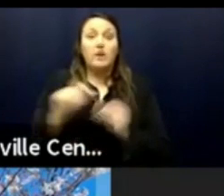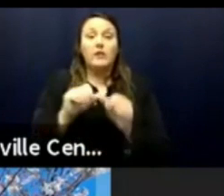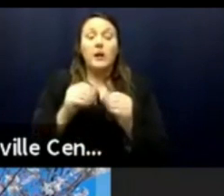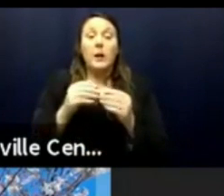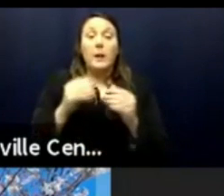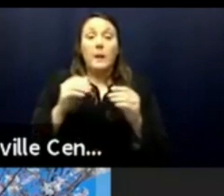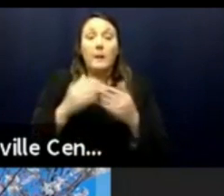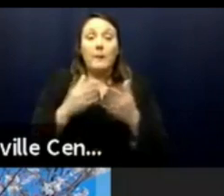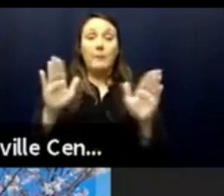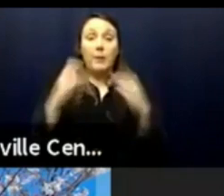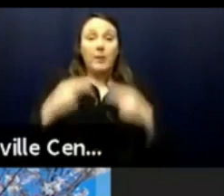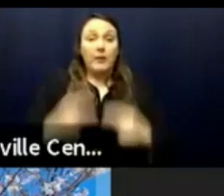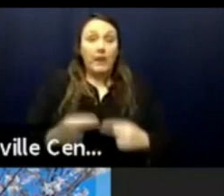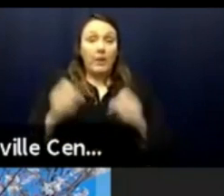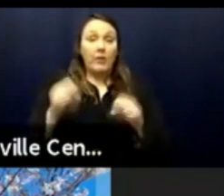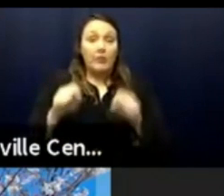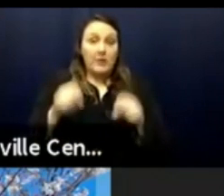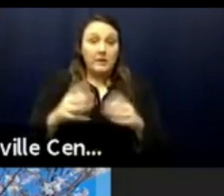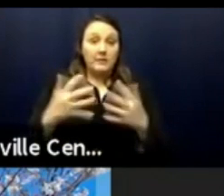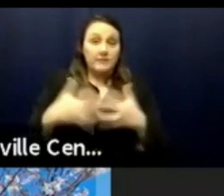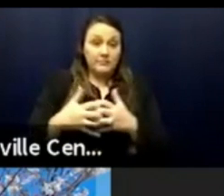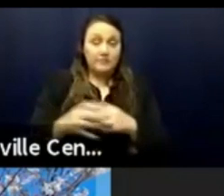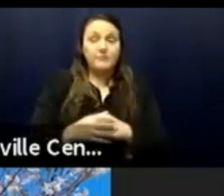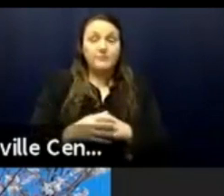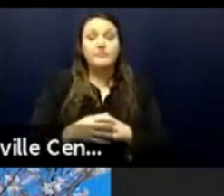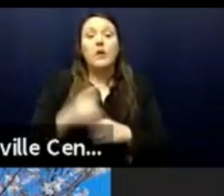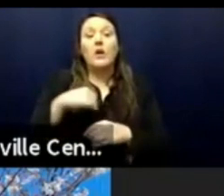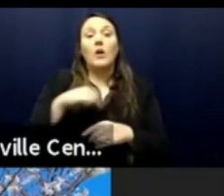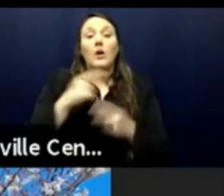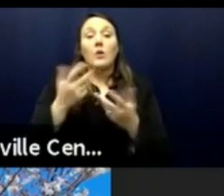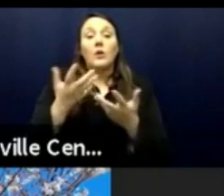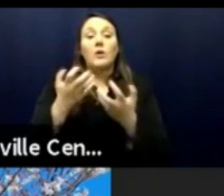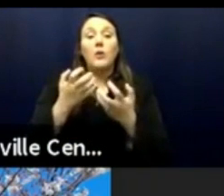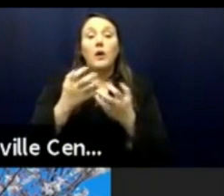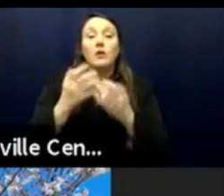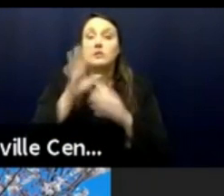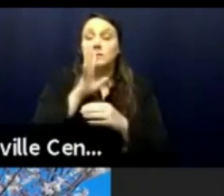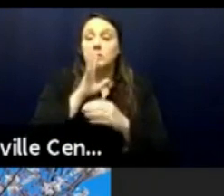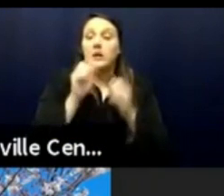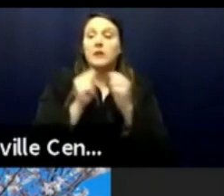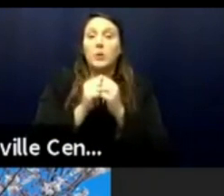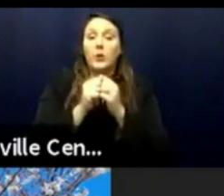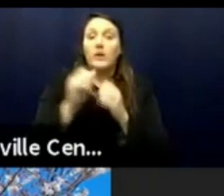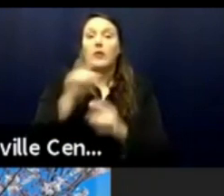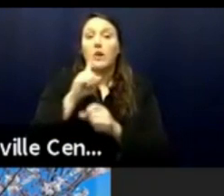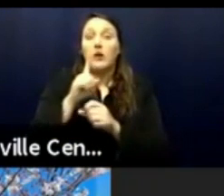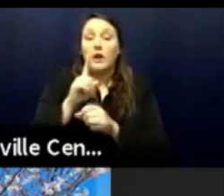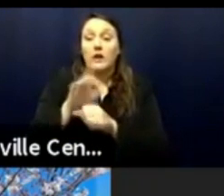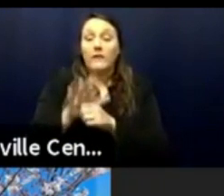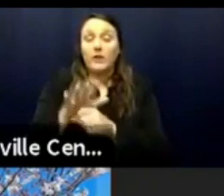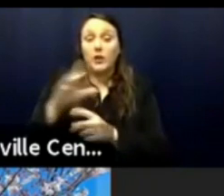THIS IS ENCOURAGING AND IS WHY REPRESENT THIS MARK AS GREEN.